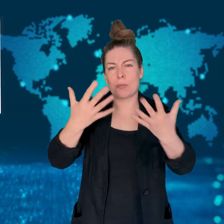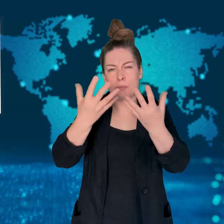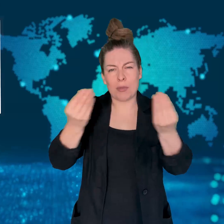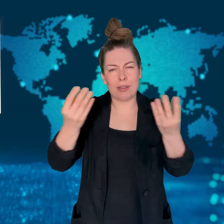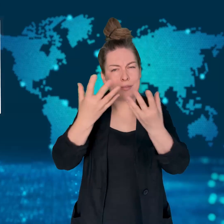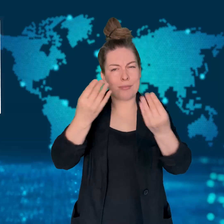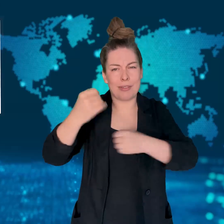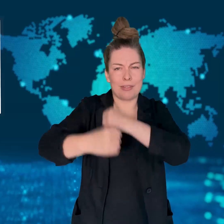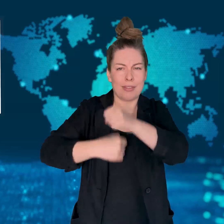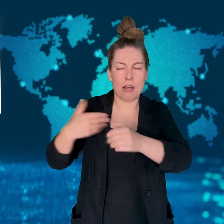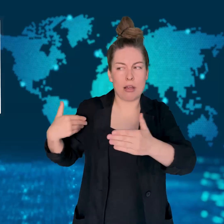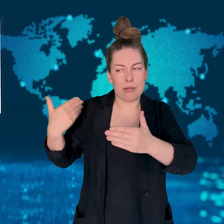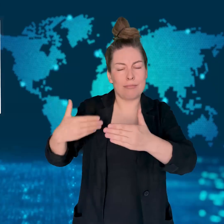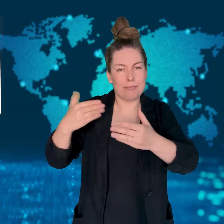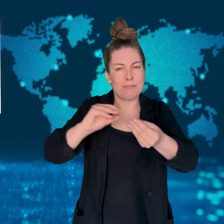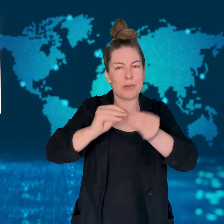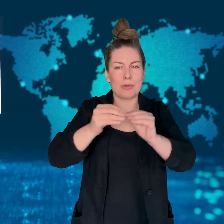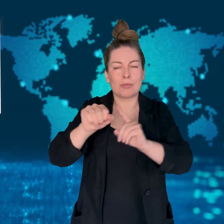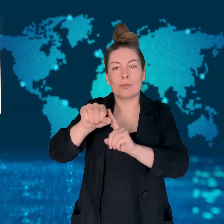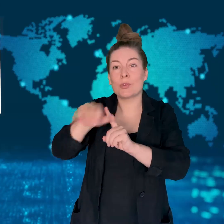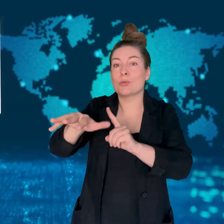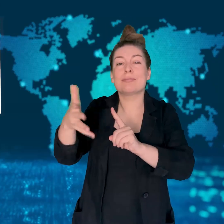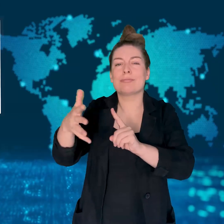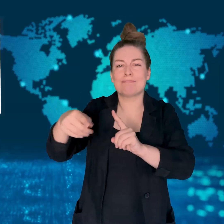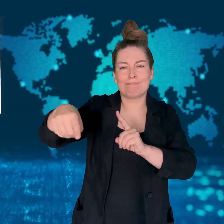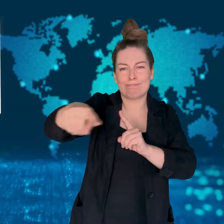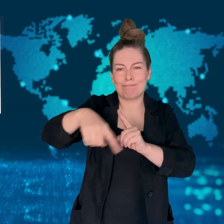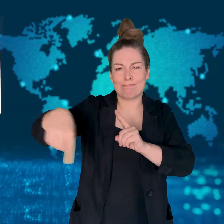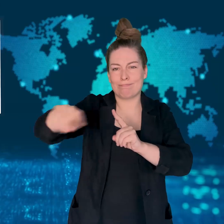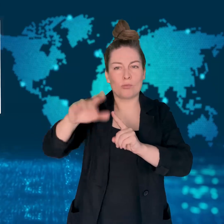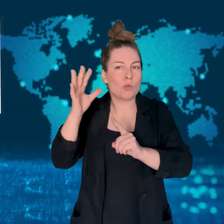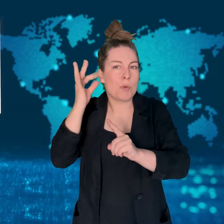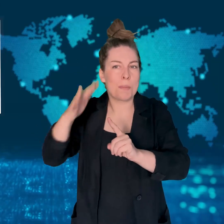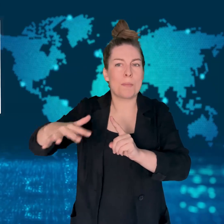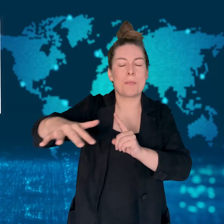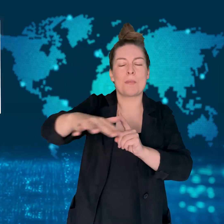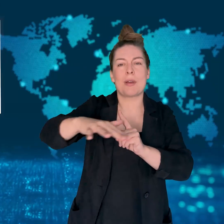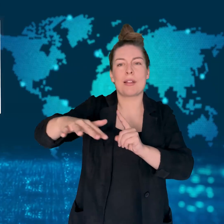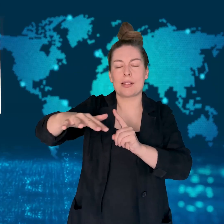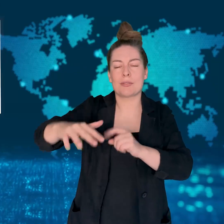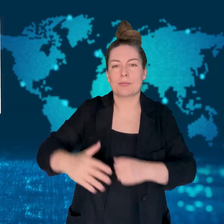requirements placed on women.